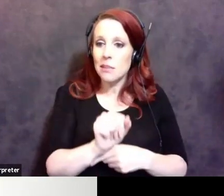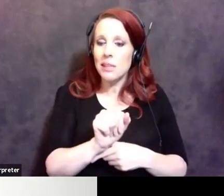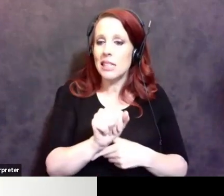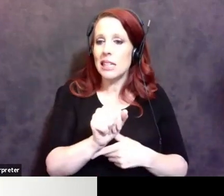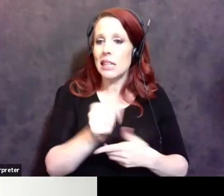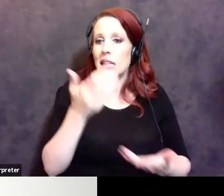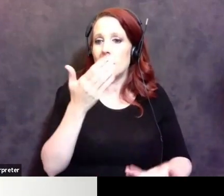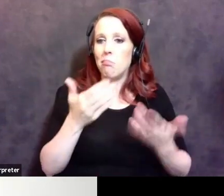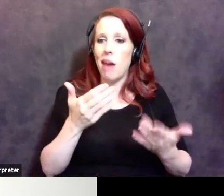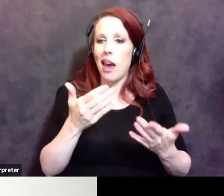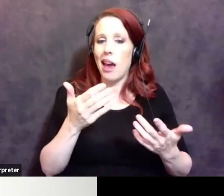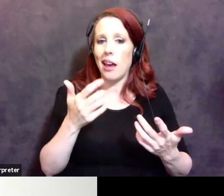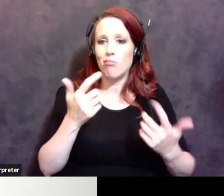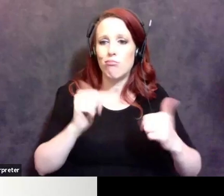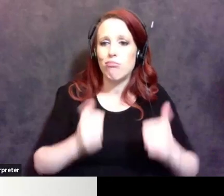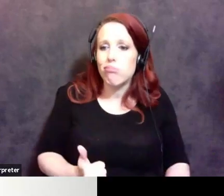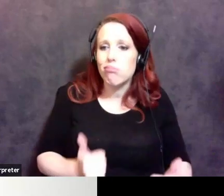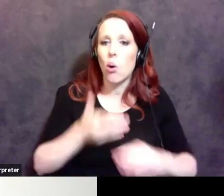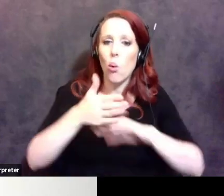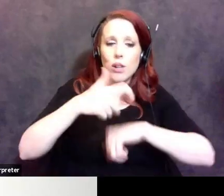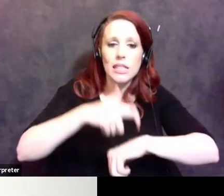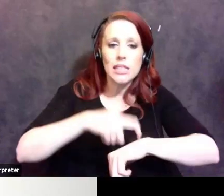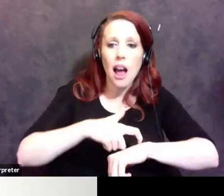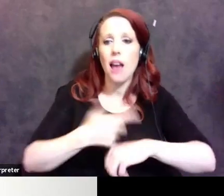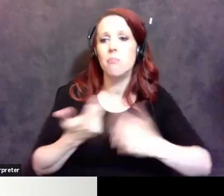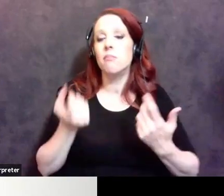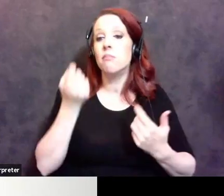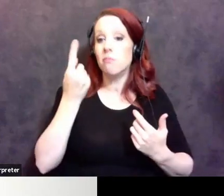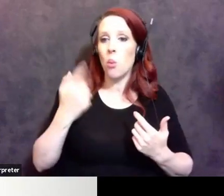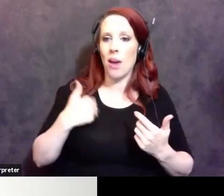over time. We are going to go through stages of grief. Like I have to acknowledge grief